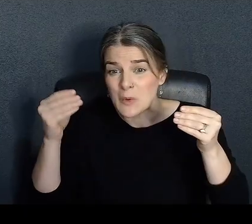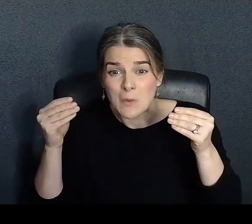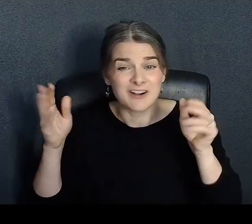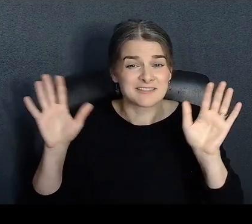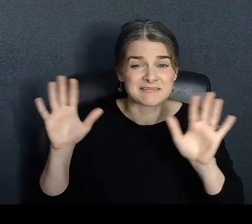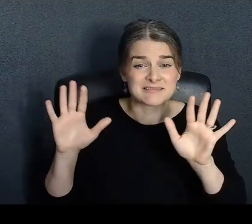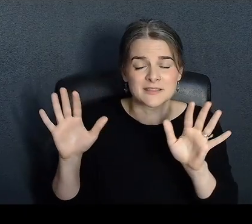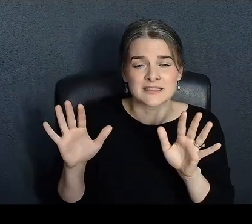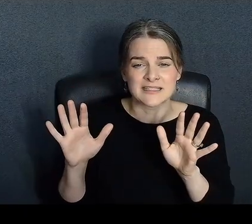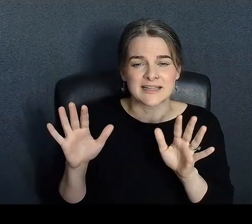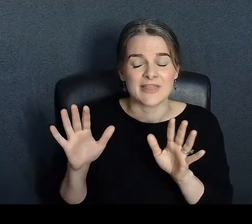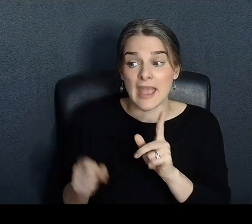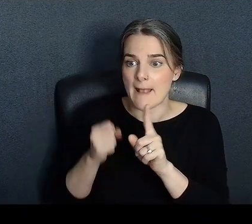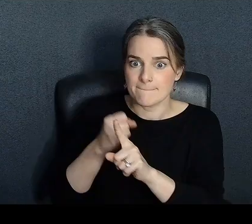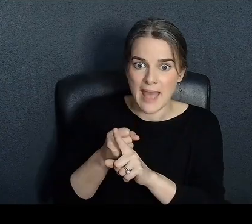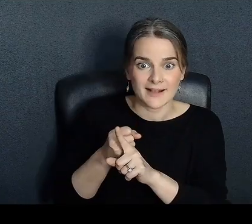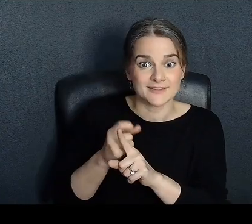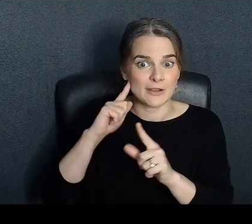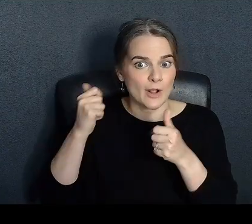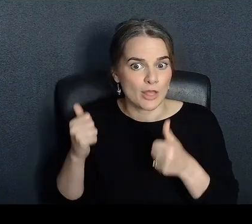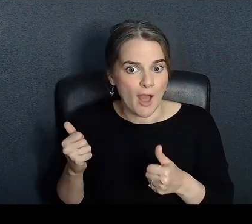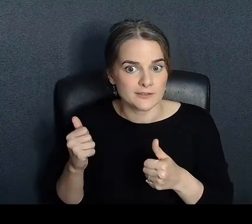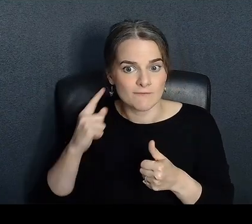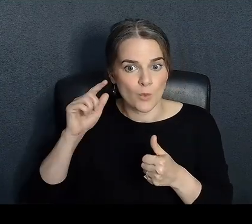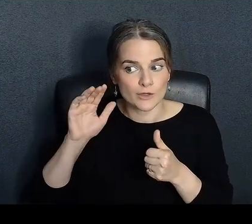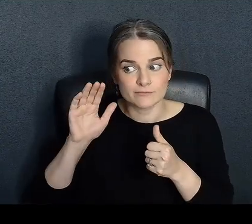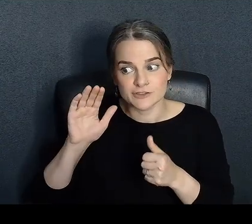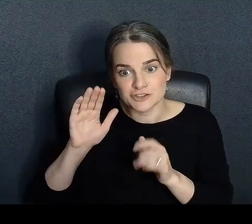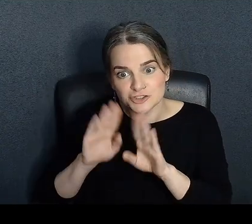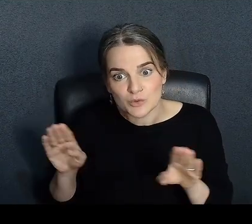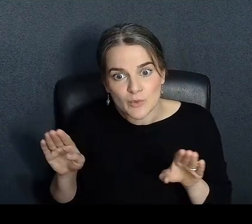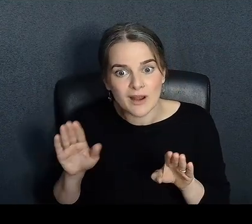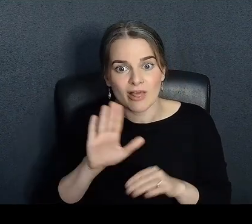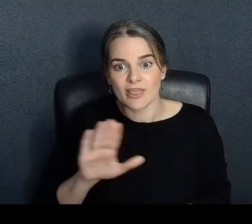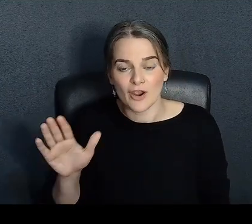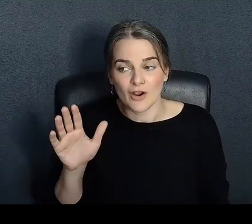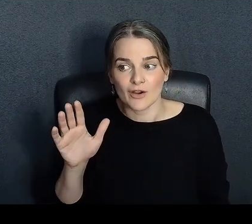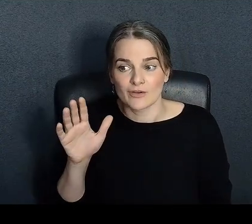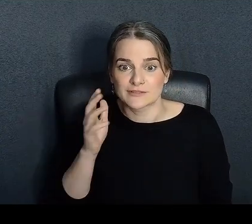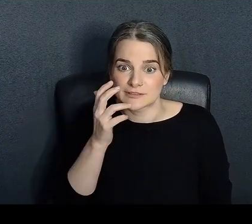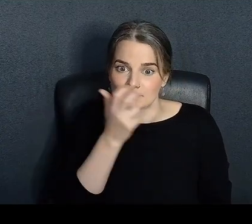in children and their speech. And that's important to get services